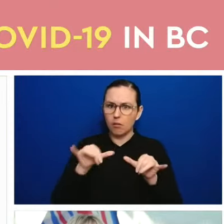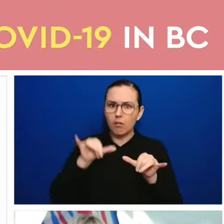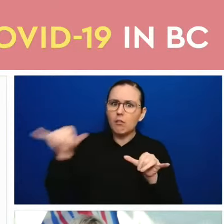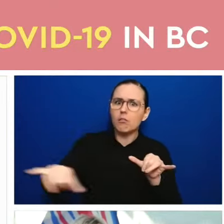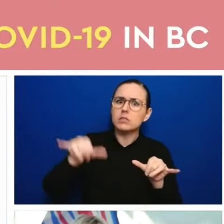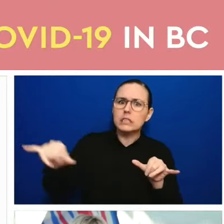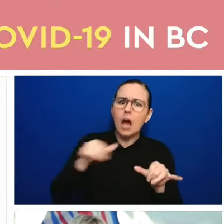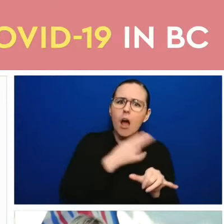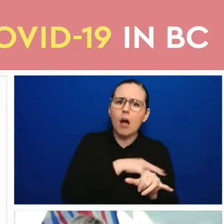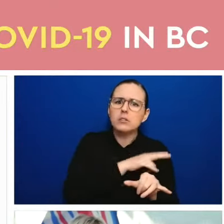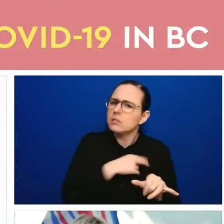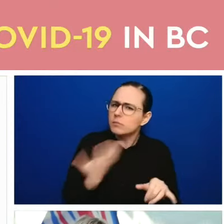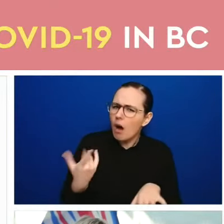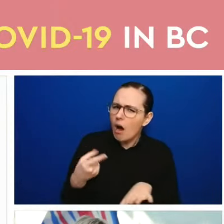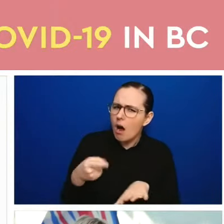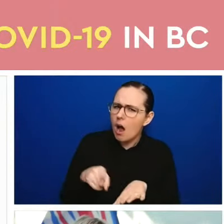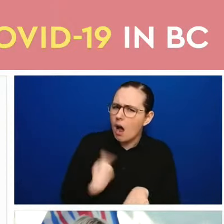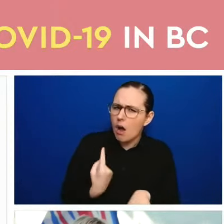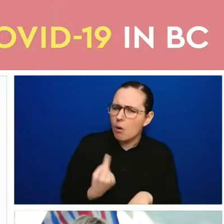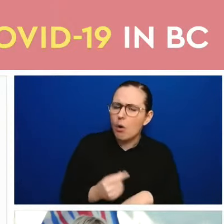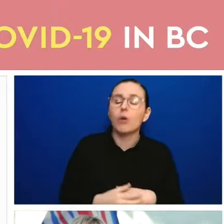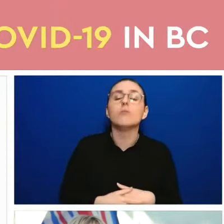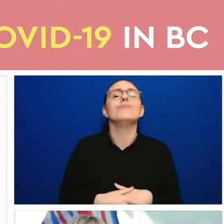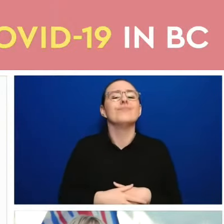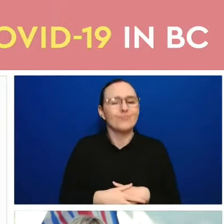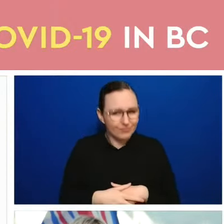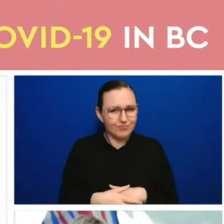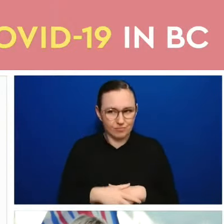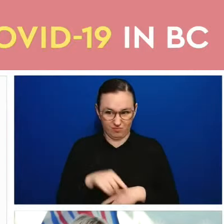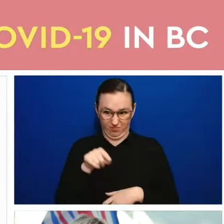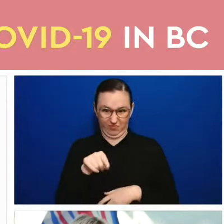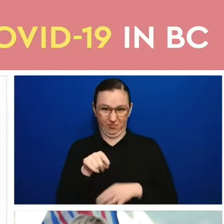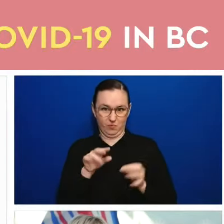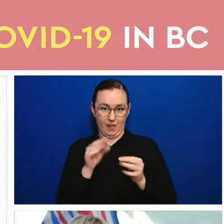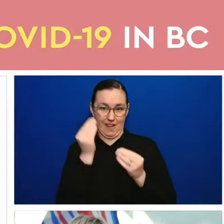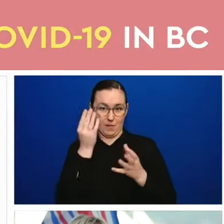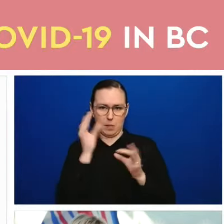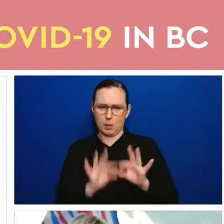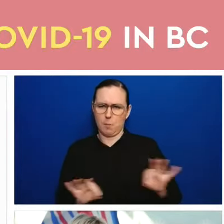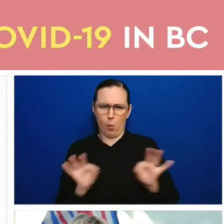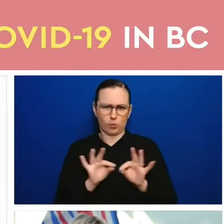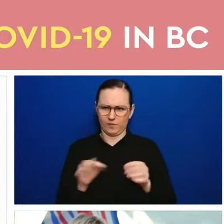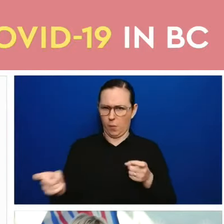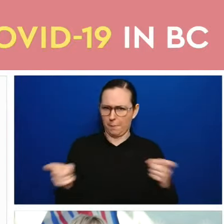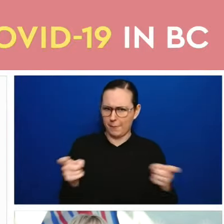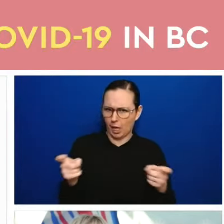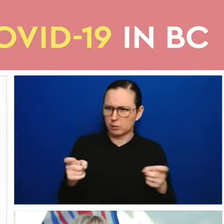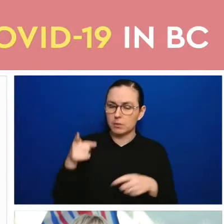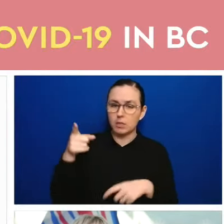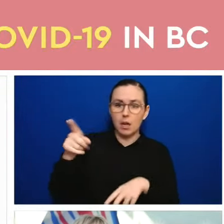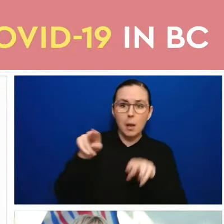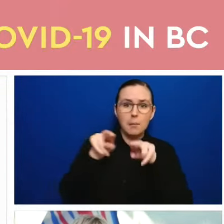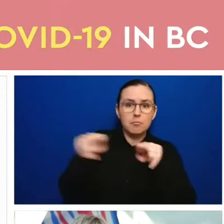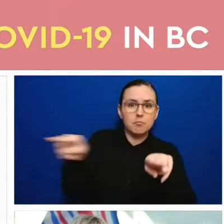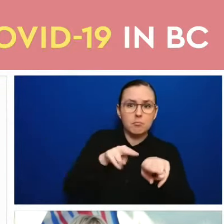important in how we manage our hospital care right now and the